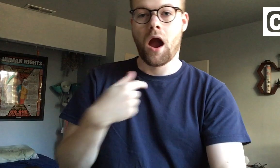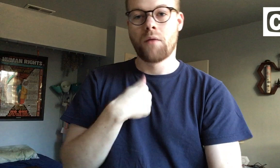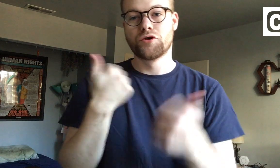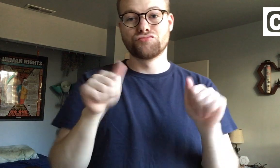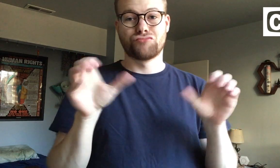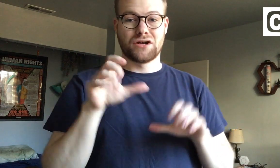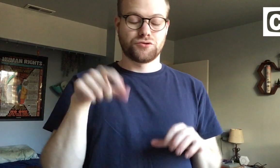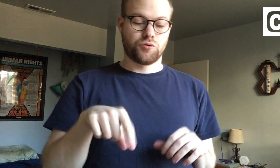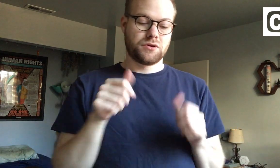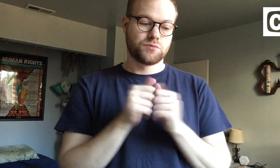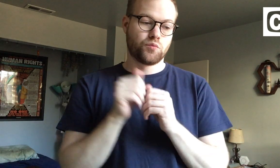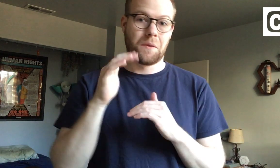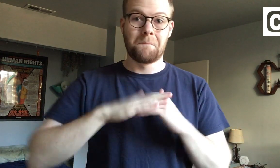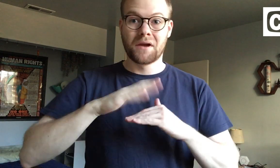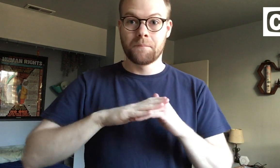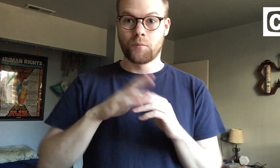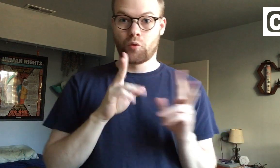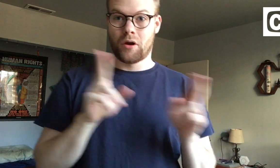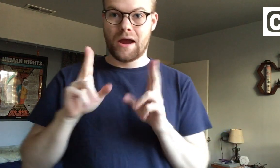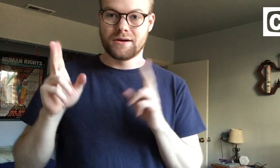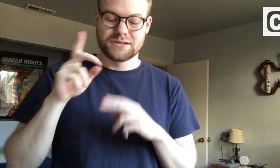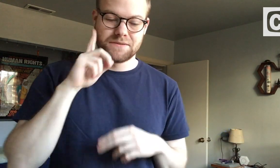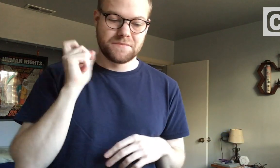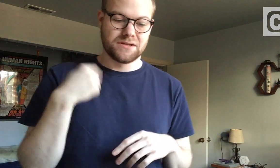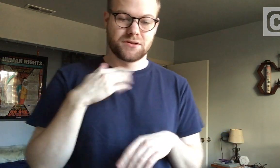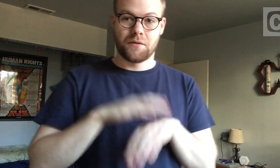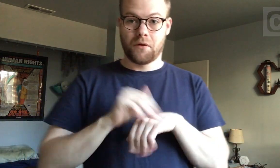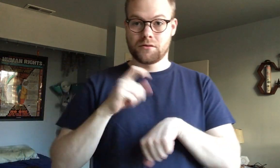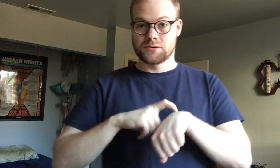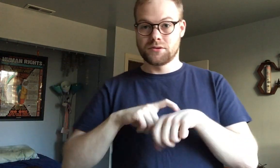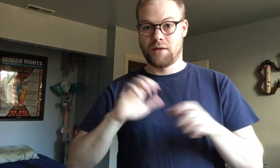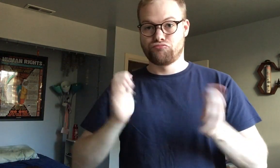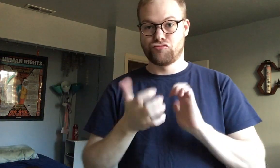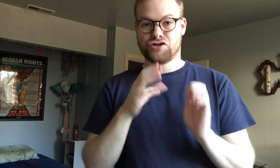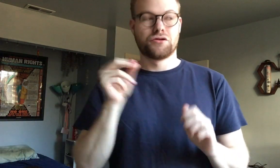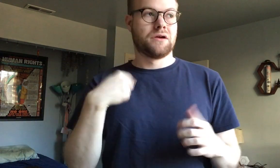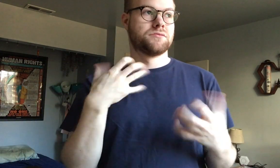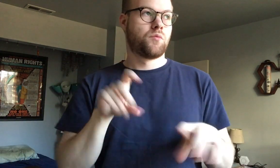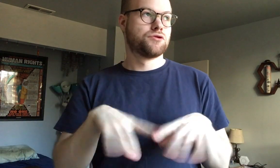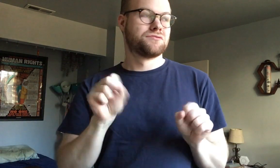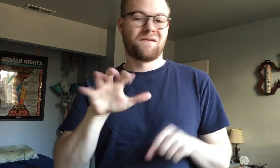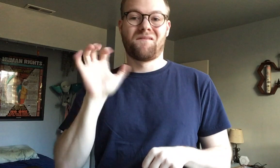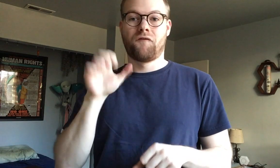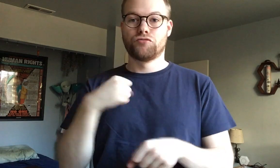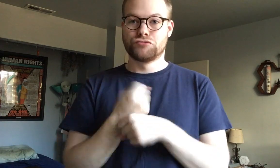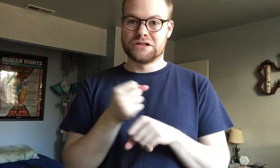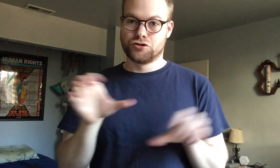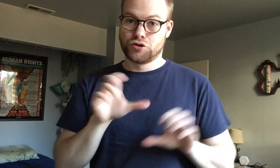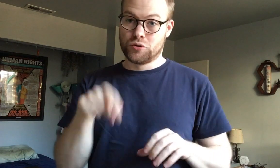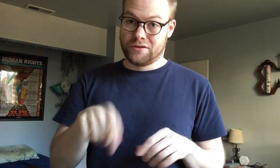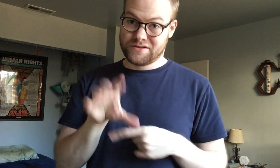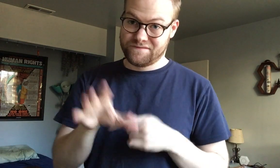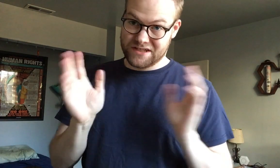I’m going to try to do this with minimal editing, because I’m on a time crunch and I don’t want to take 500 years doing this video.